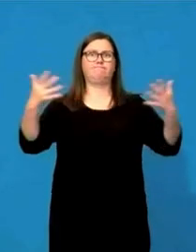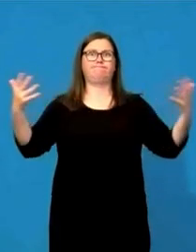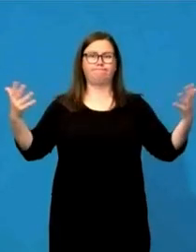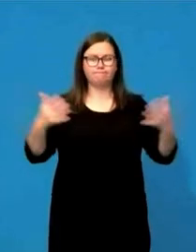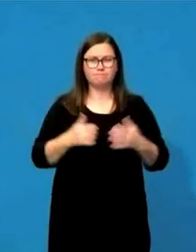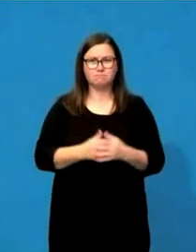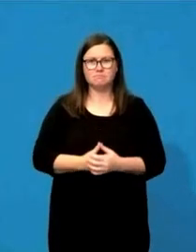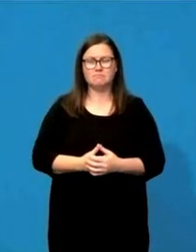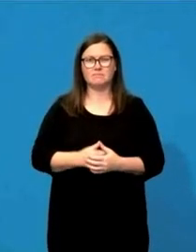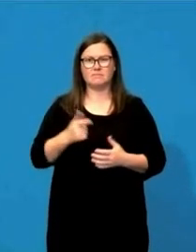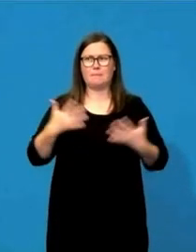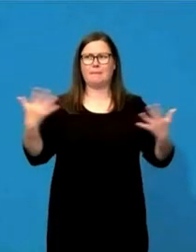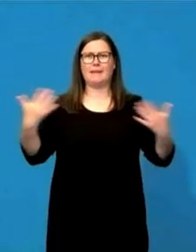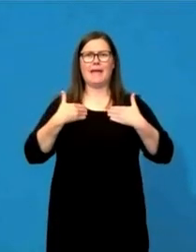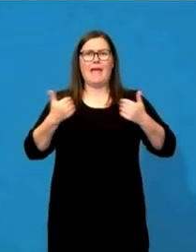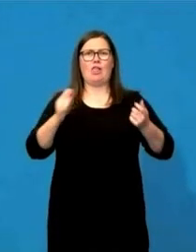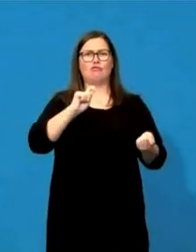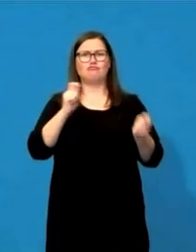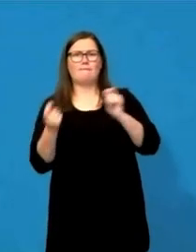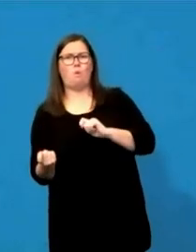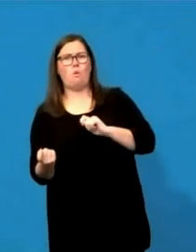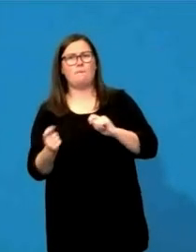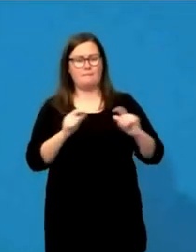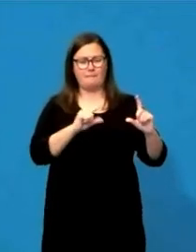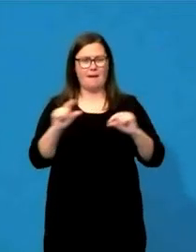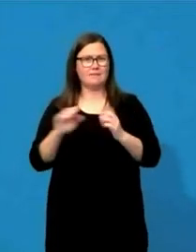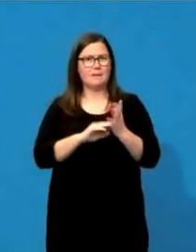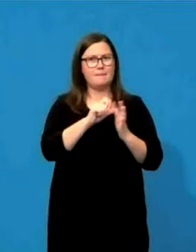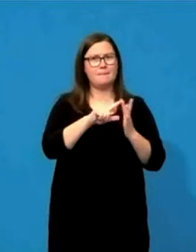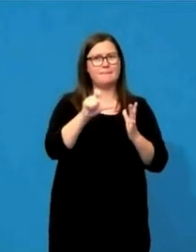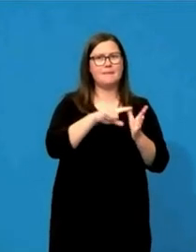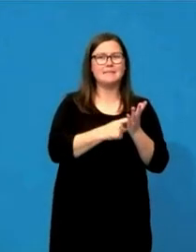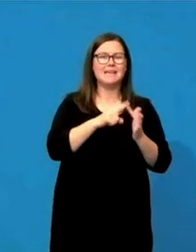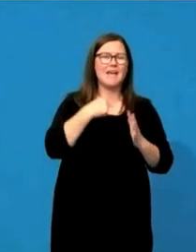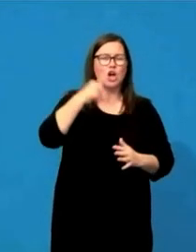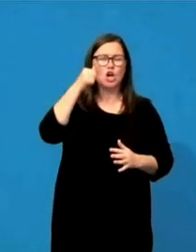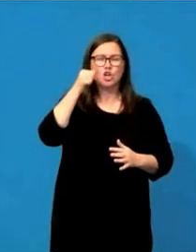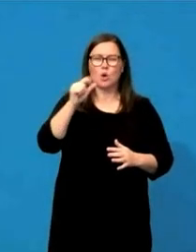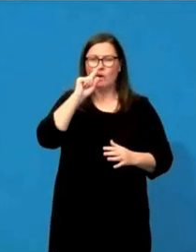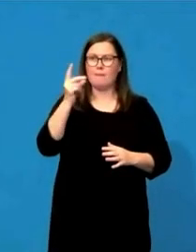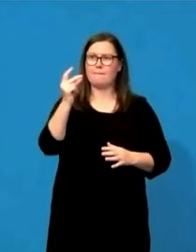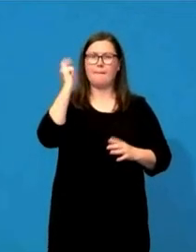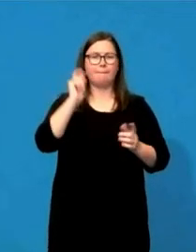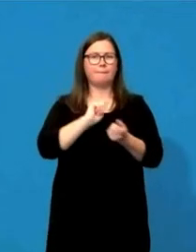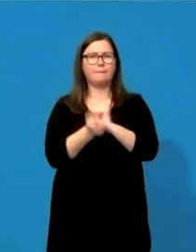So we knew it wasn't going to be rolled out perfectly straightaway. But it was disappointing to see how little consultation there was.